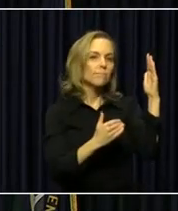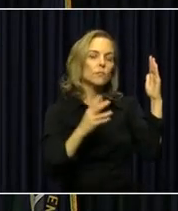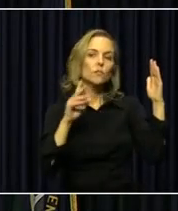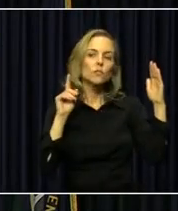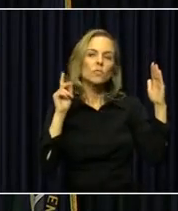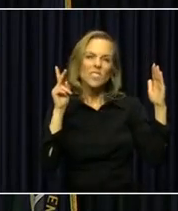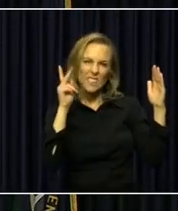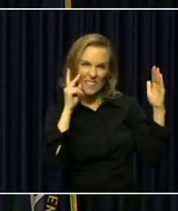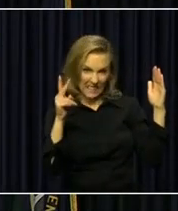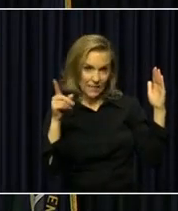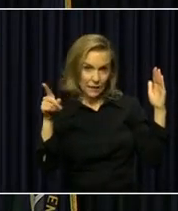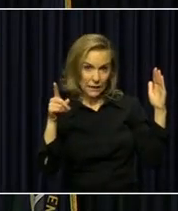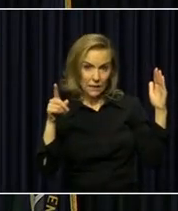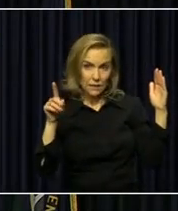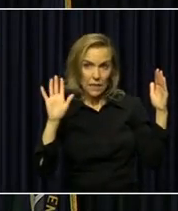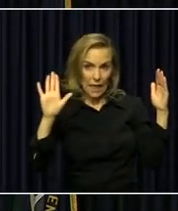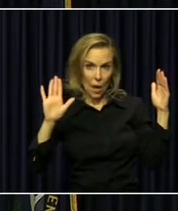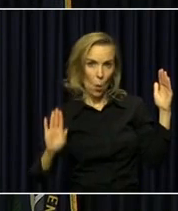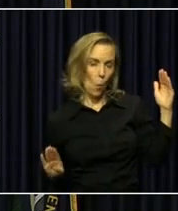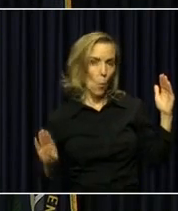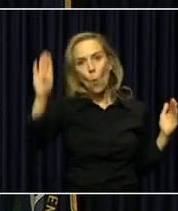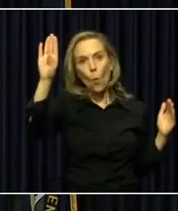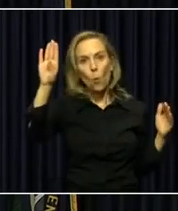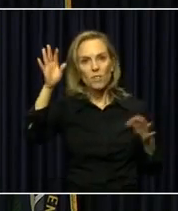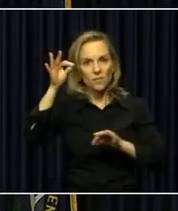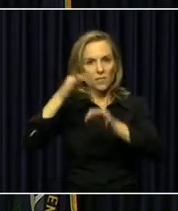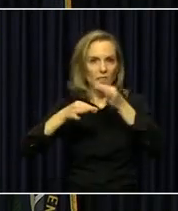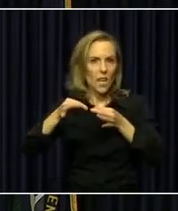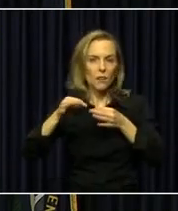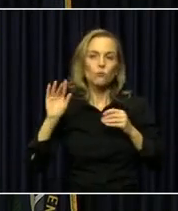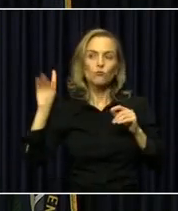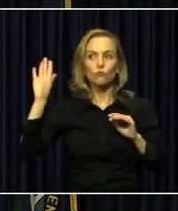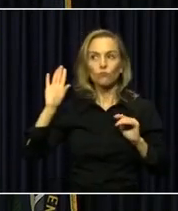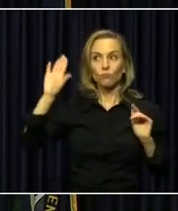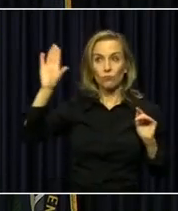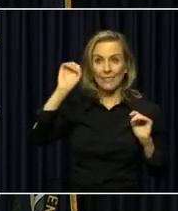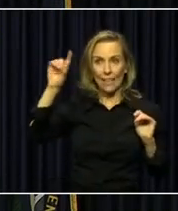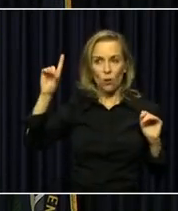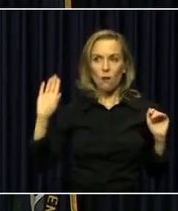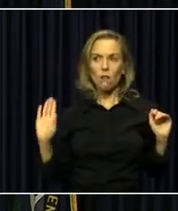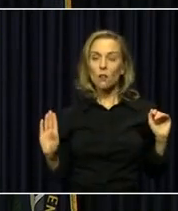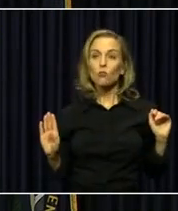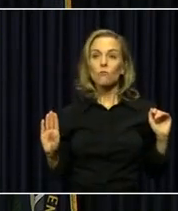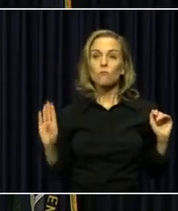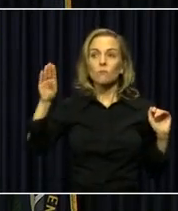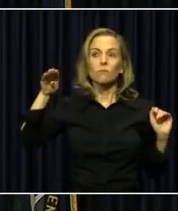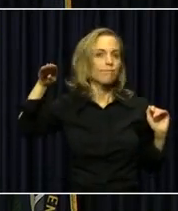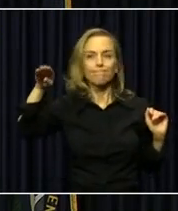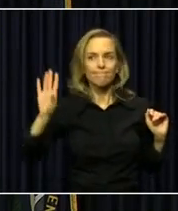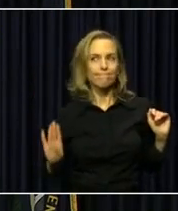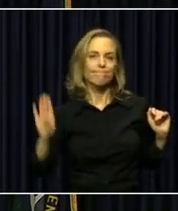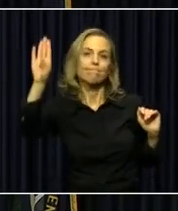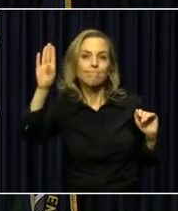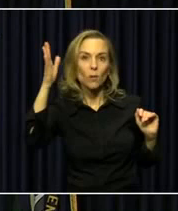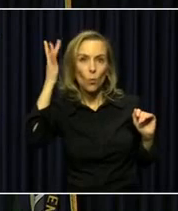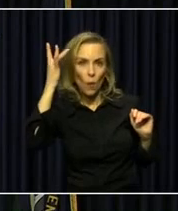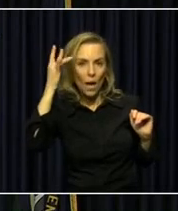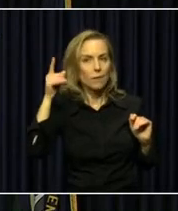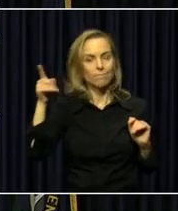AND WE APPRECIATE THAT FROM THEM. WHEN YOU LOOK AT THIS HEAT MAP, IT SAYS TWO THINGS TO MAKE,